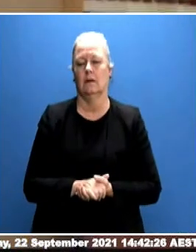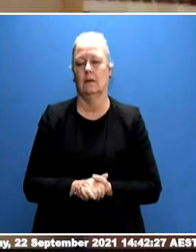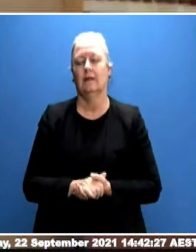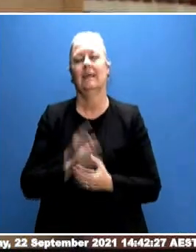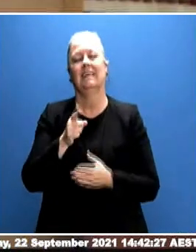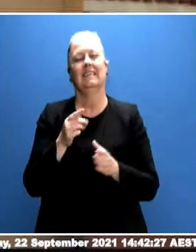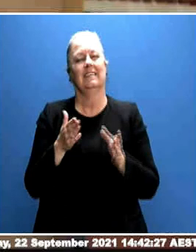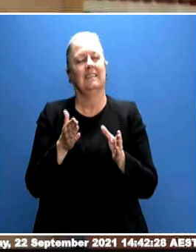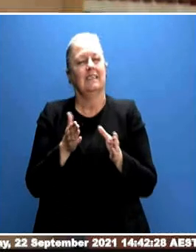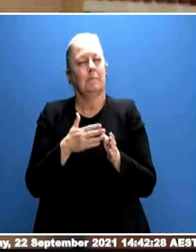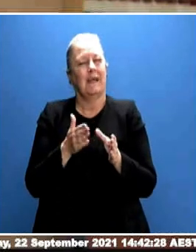Can I just stop you there?